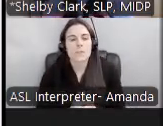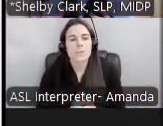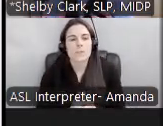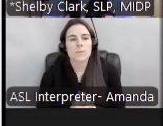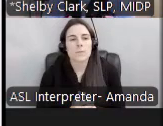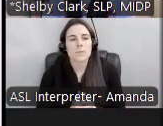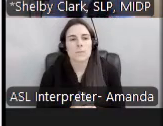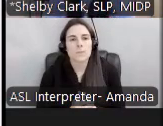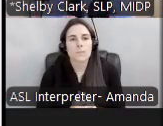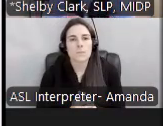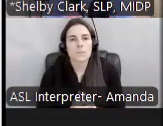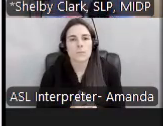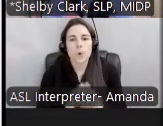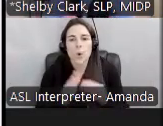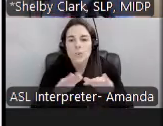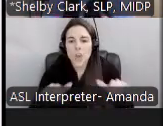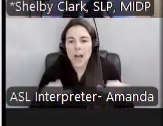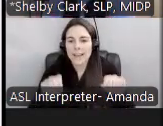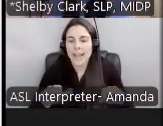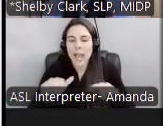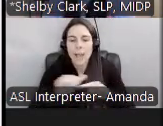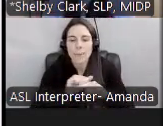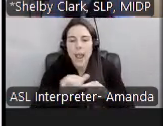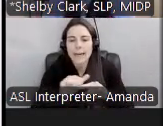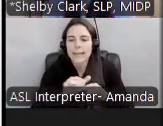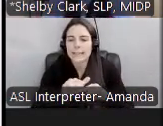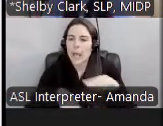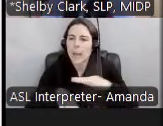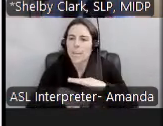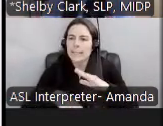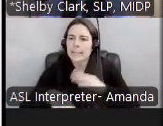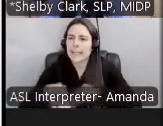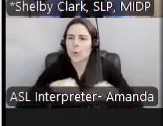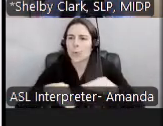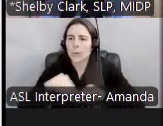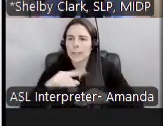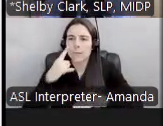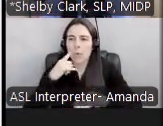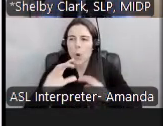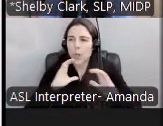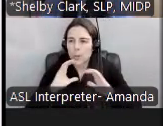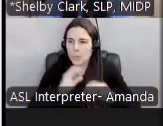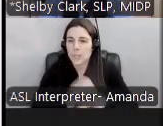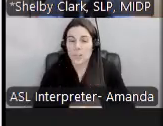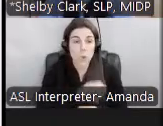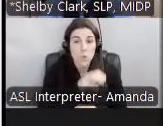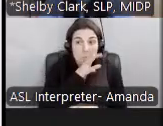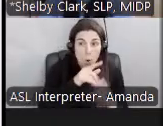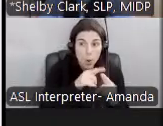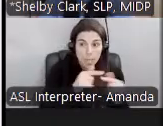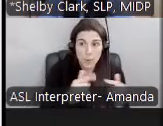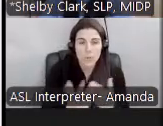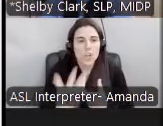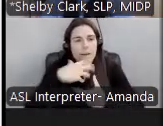let a child practice basic movements of communication. So for spoken language, this involves that oral motor